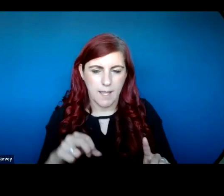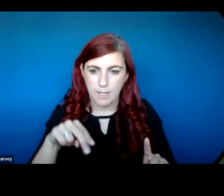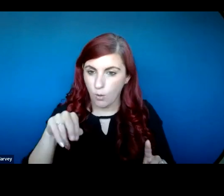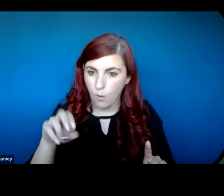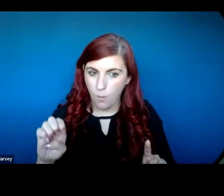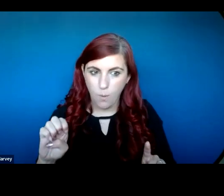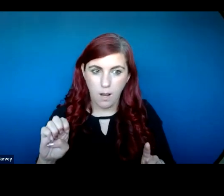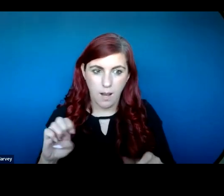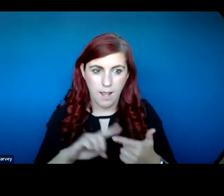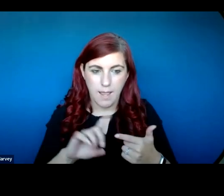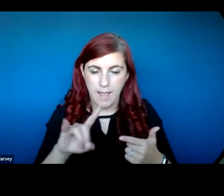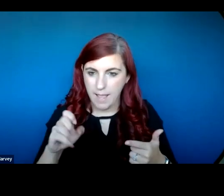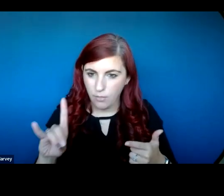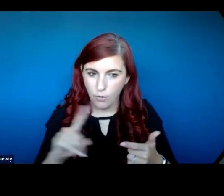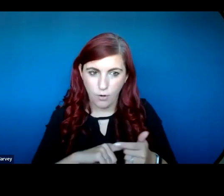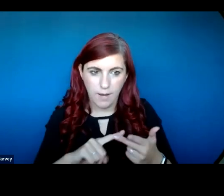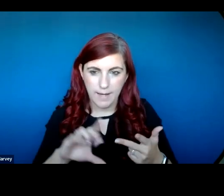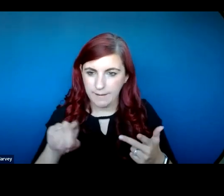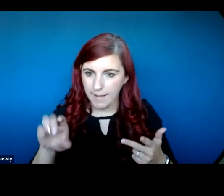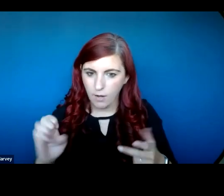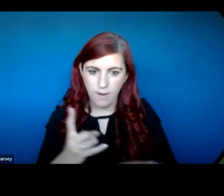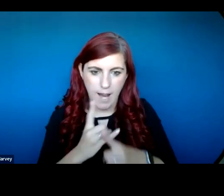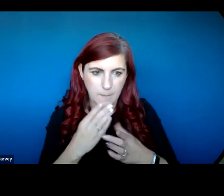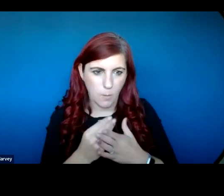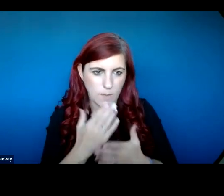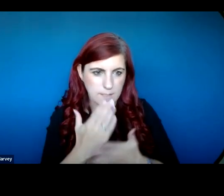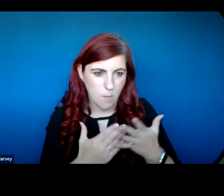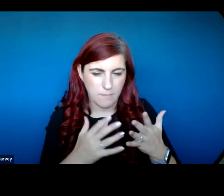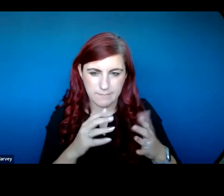Heather, and Claire helping out with some of the logistics so thanks to them